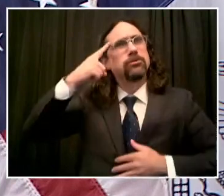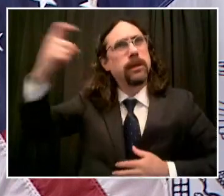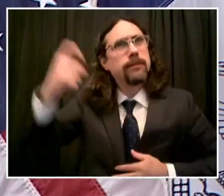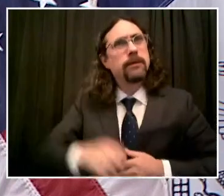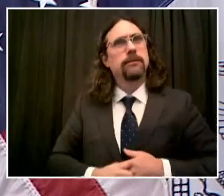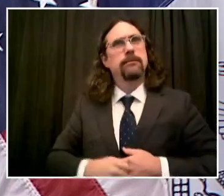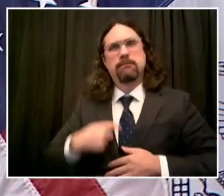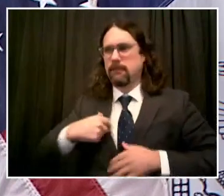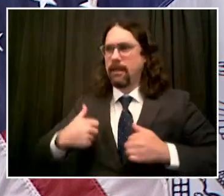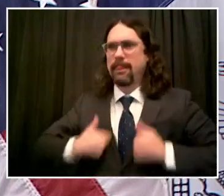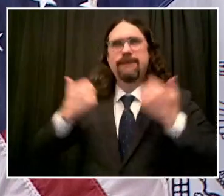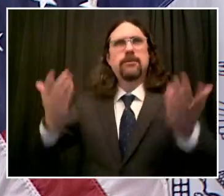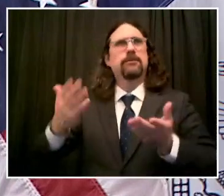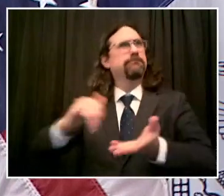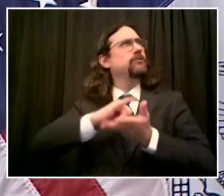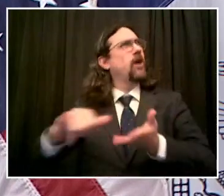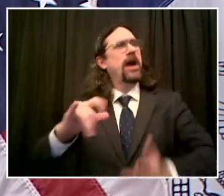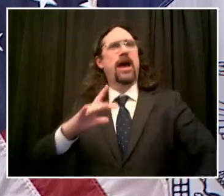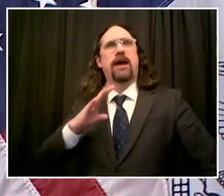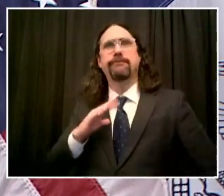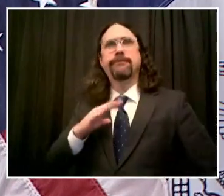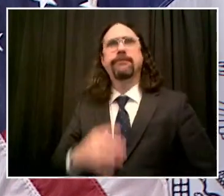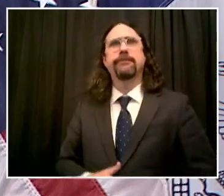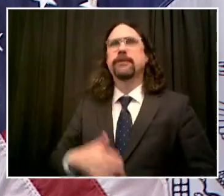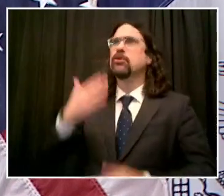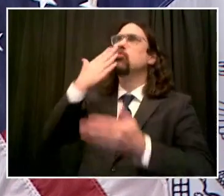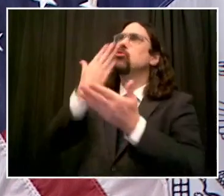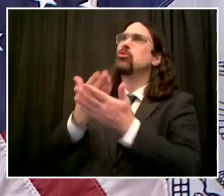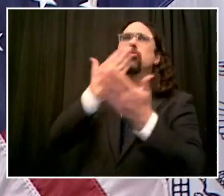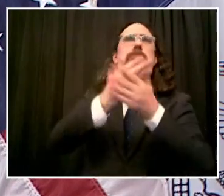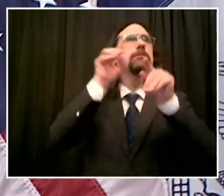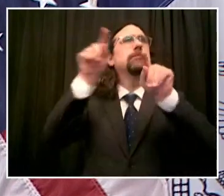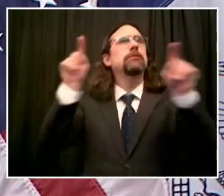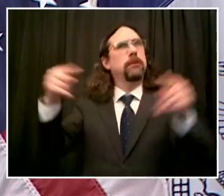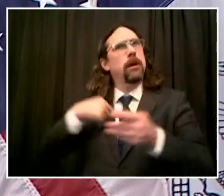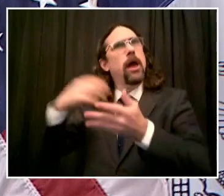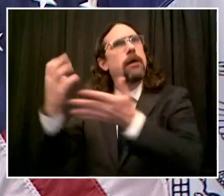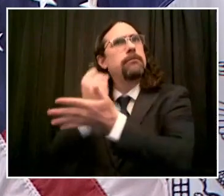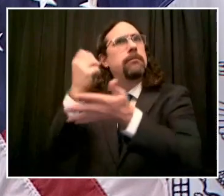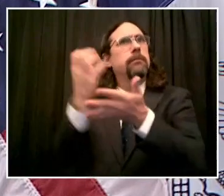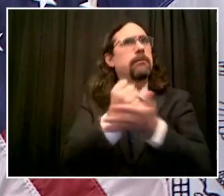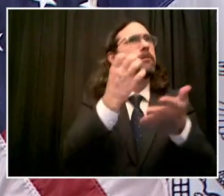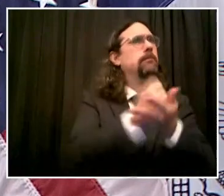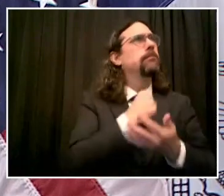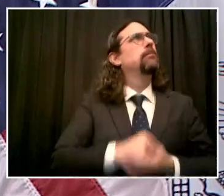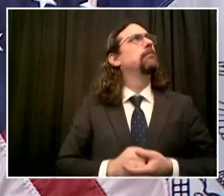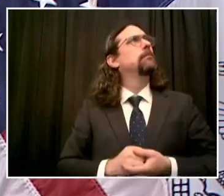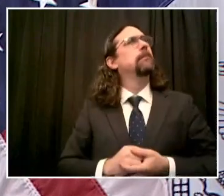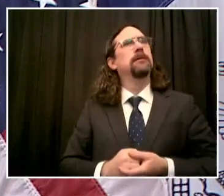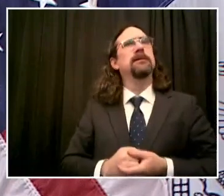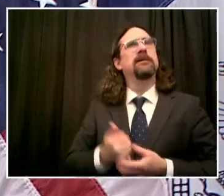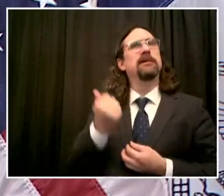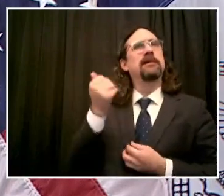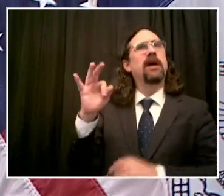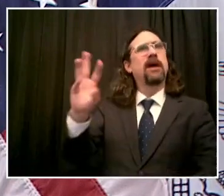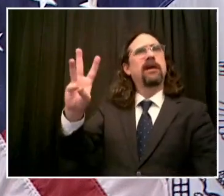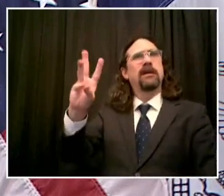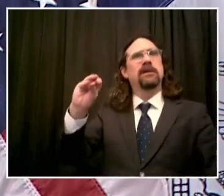THAT WAS GOOD ABOUT THIS PLACE. IN THE 1960s, IN THE 1970s,